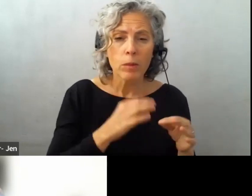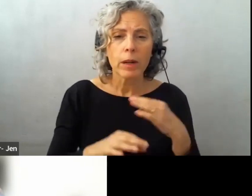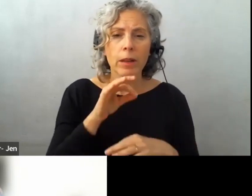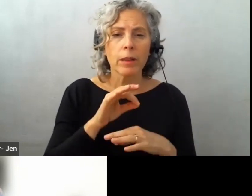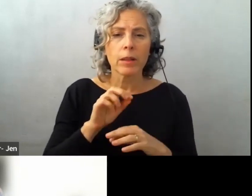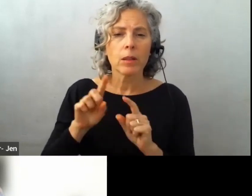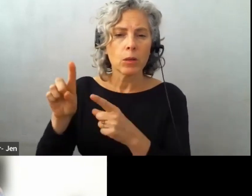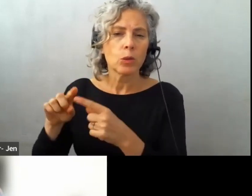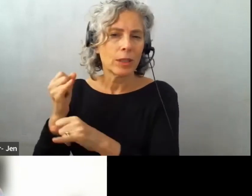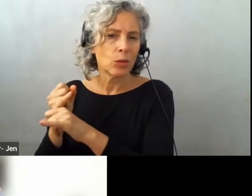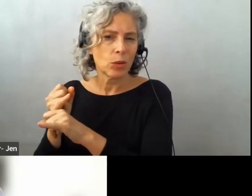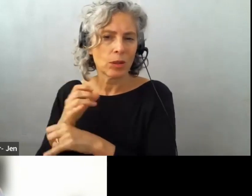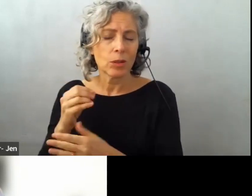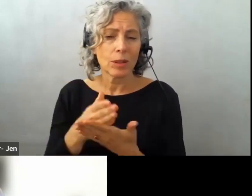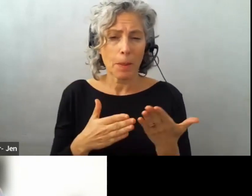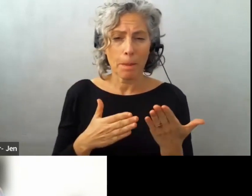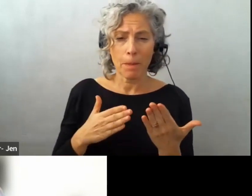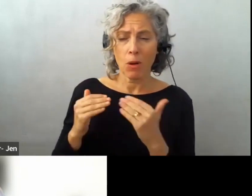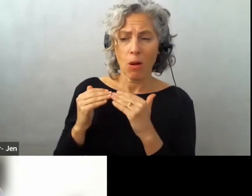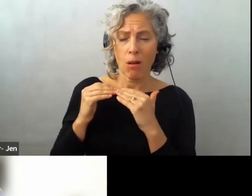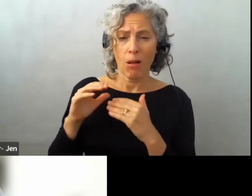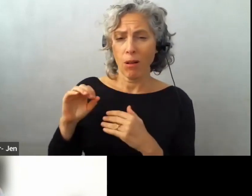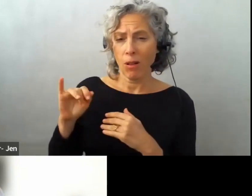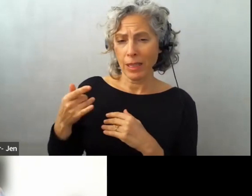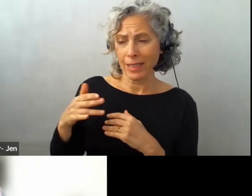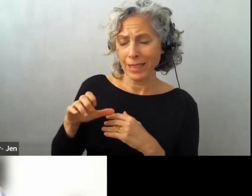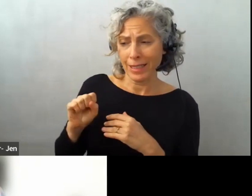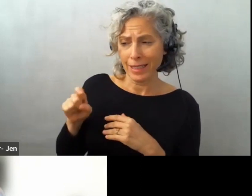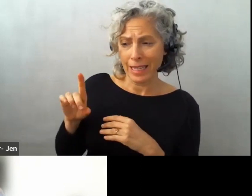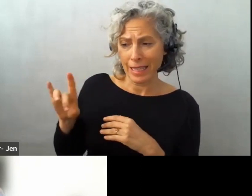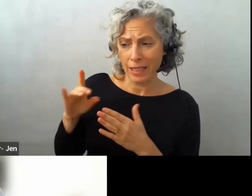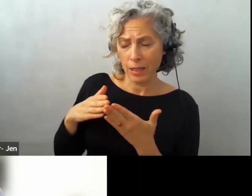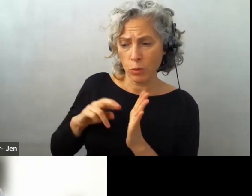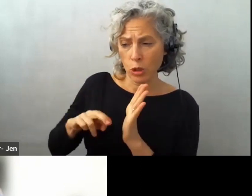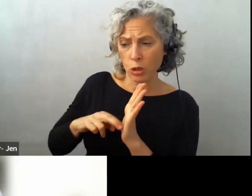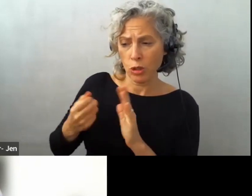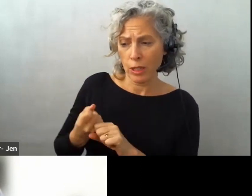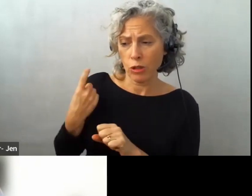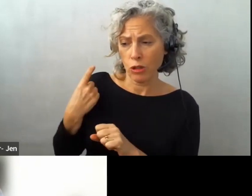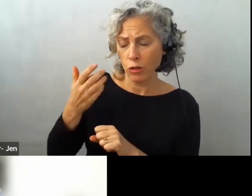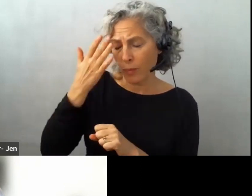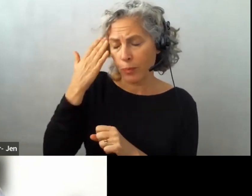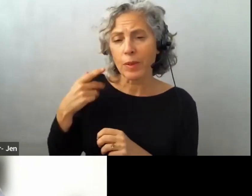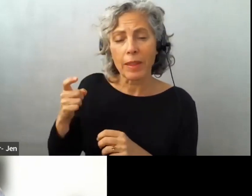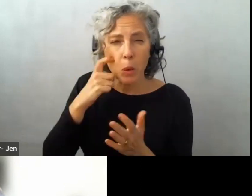institution. So some colleagues of mine did some research last year. And they they noticed that